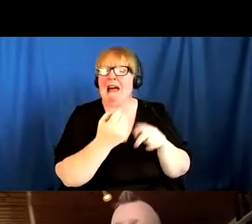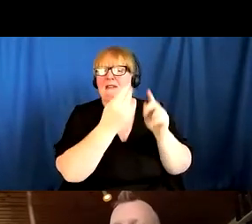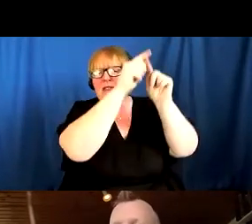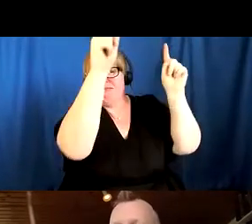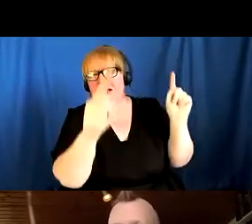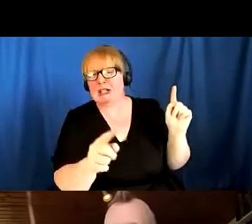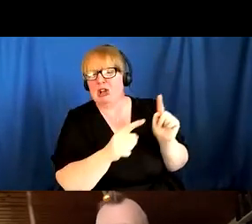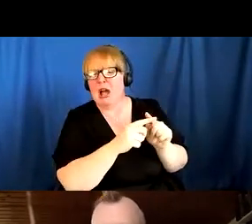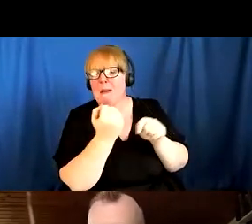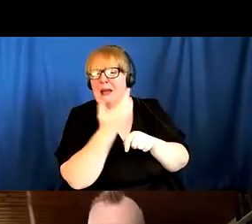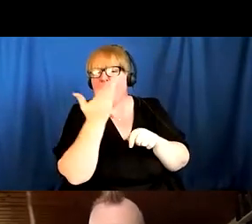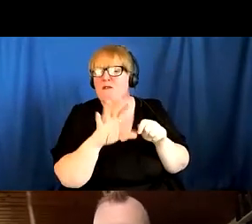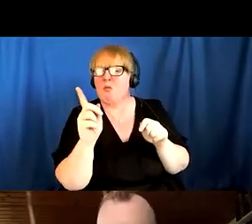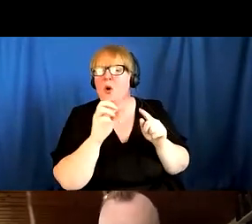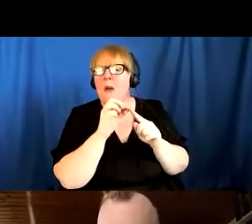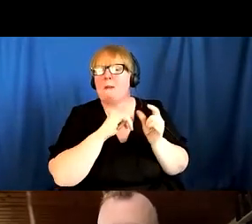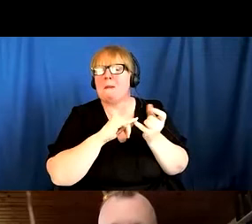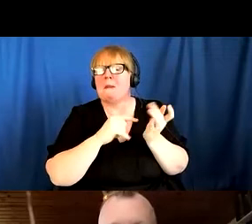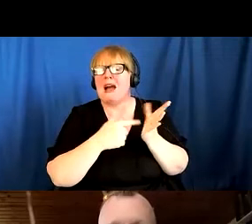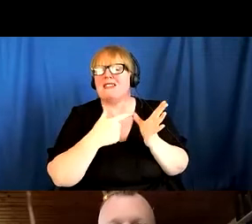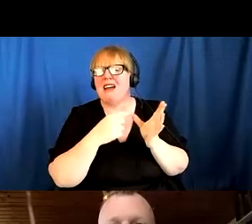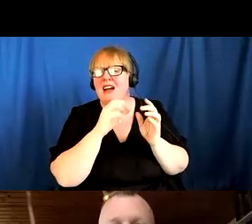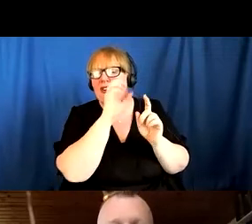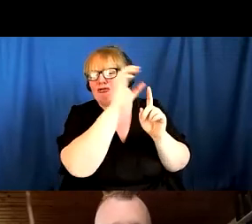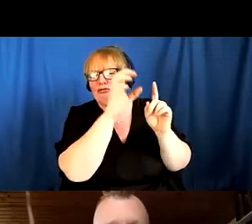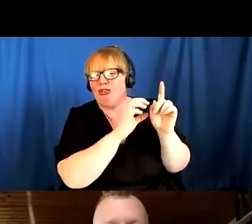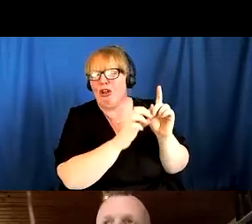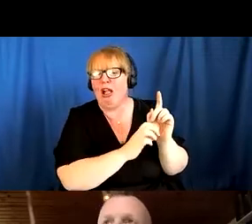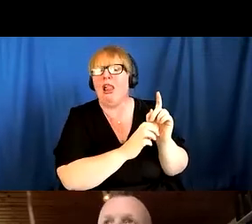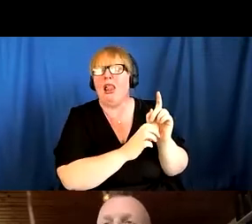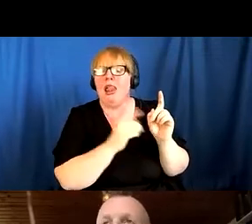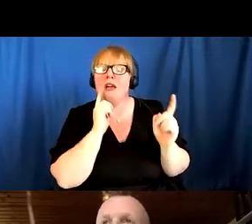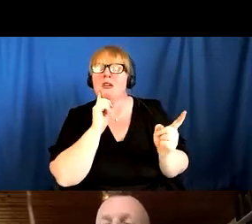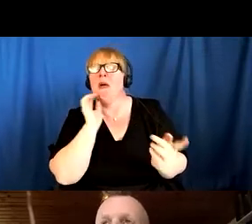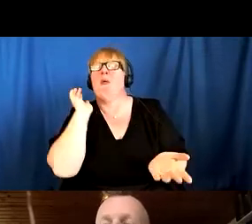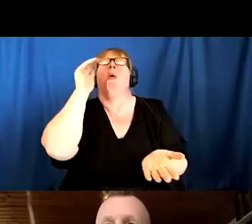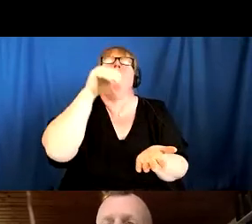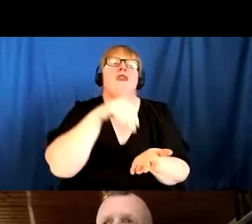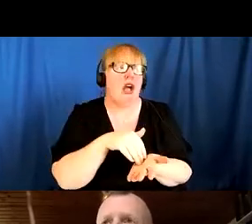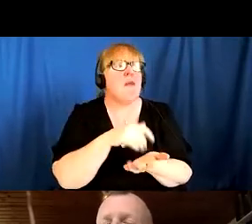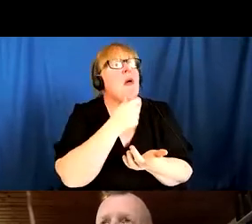And so, I dropped in there, and he started using LARP, as a way to kind of encourage